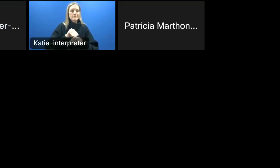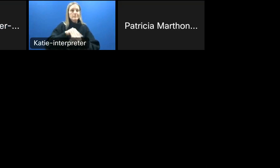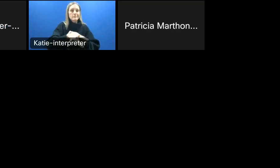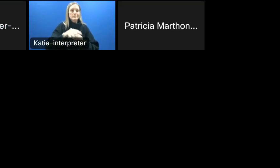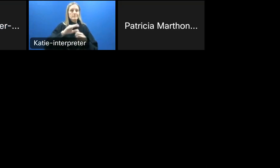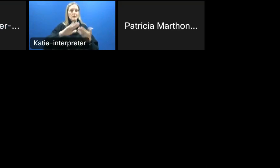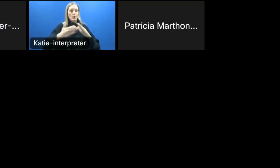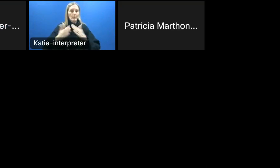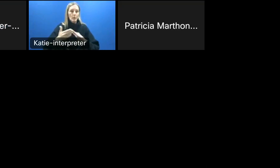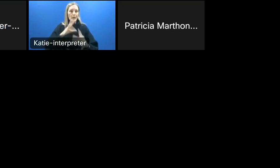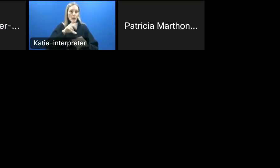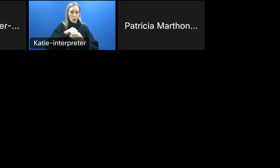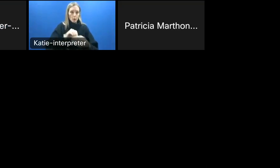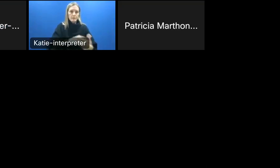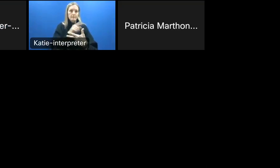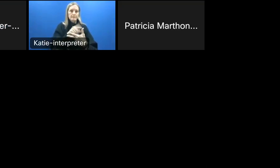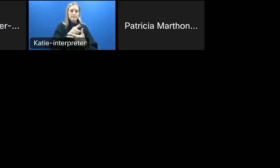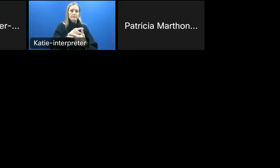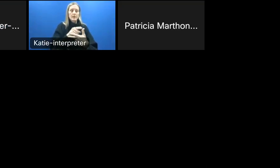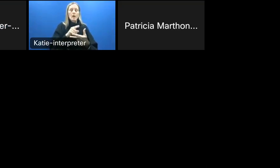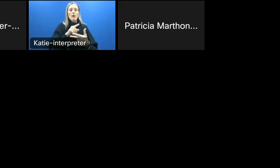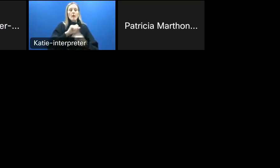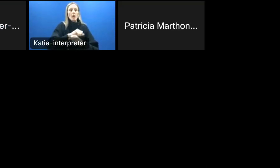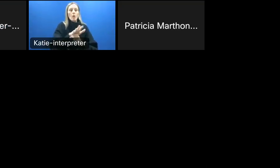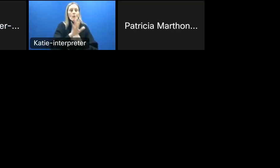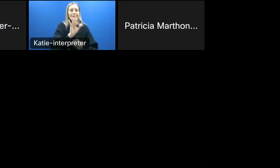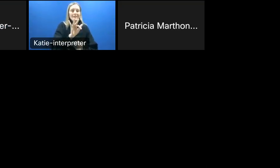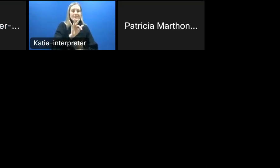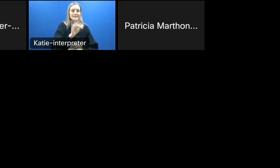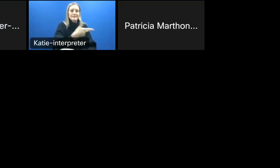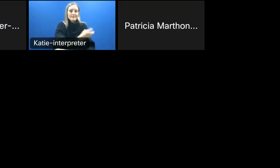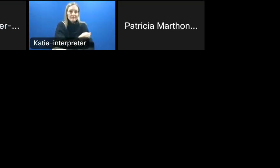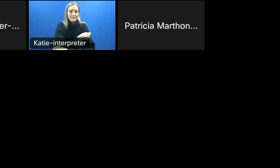Include the corporate 19 vaccines and boosters rsv and flu.